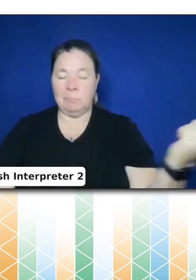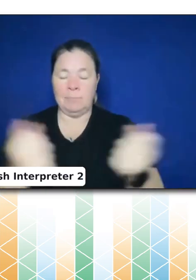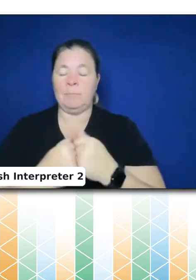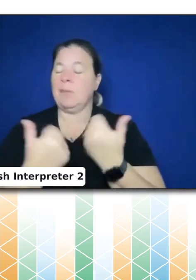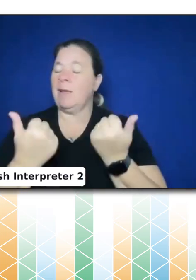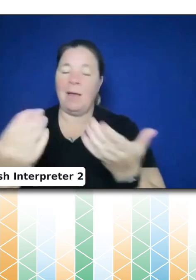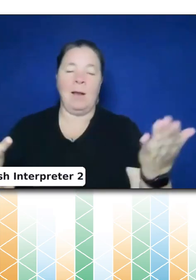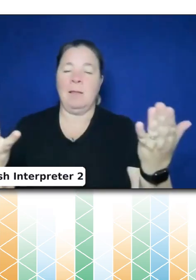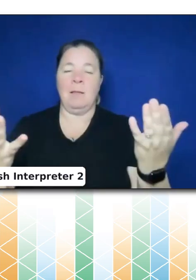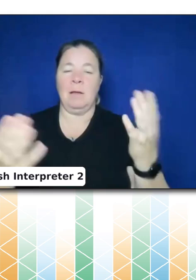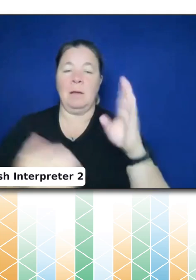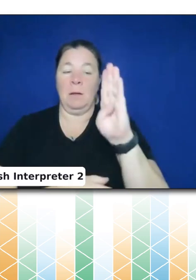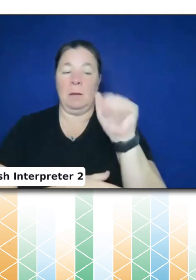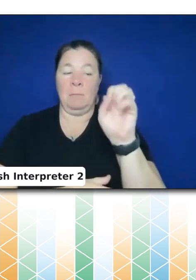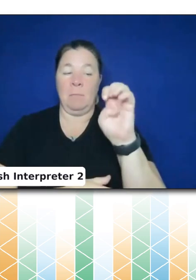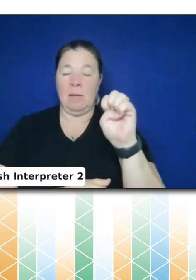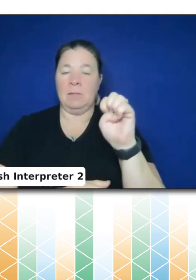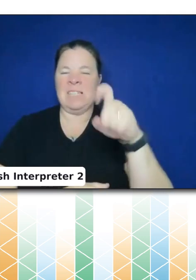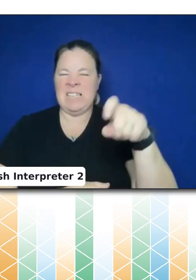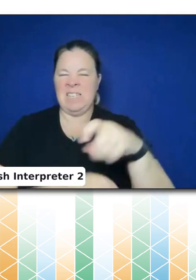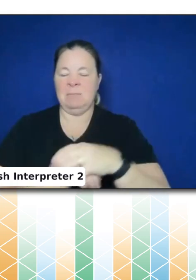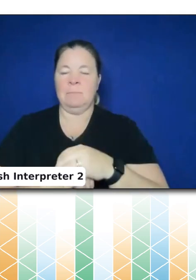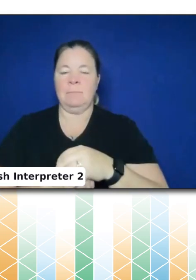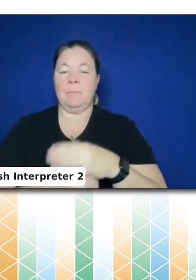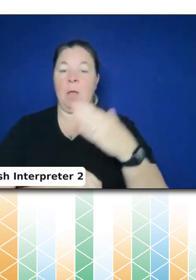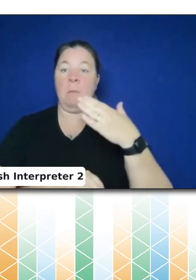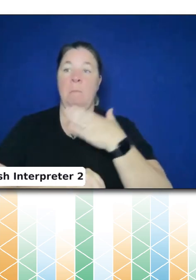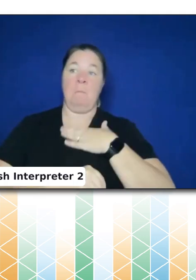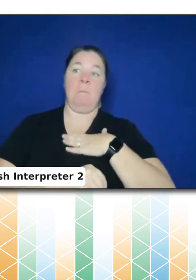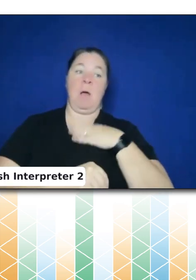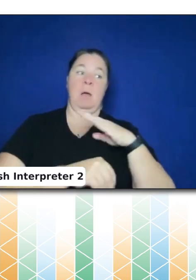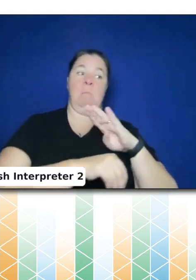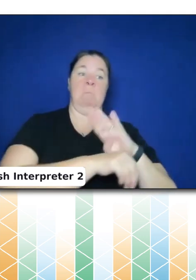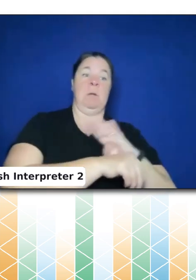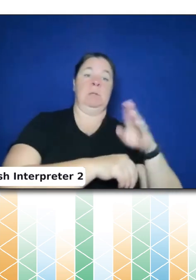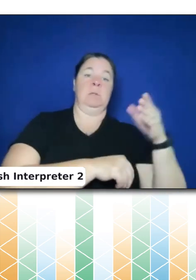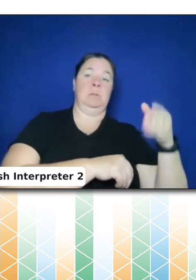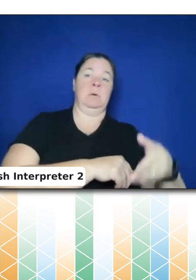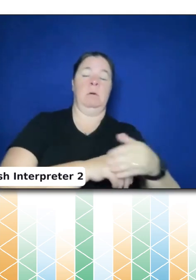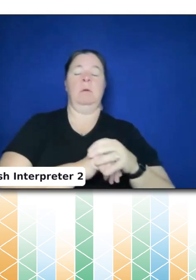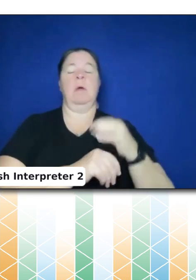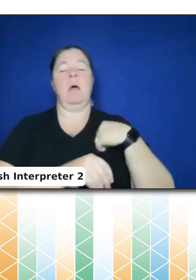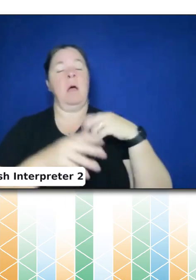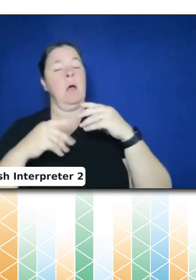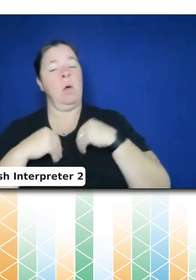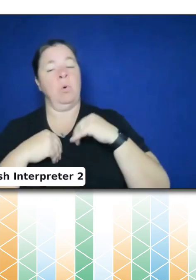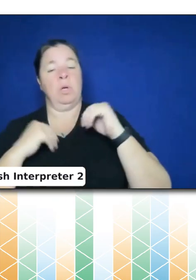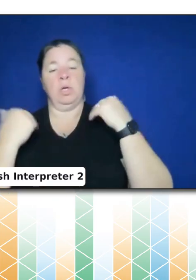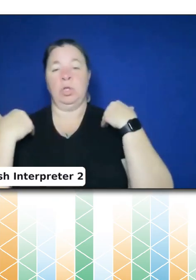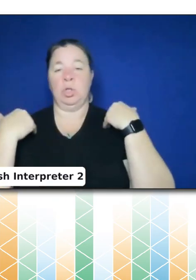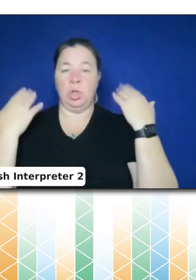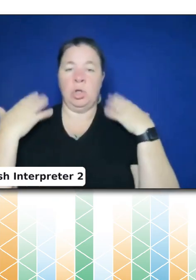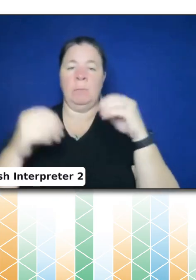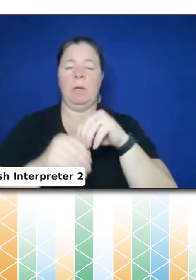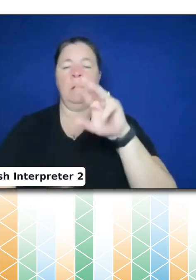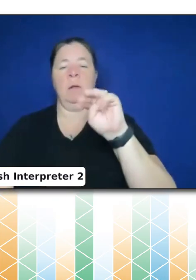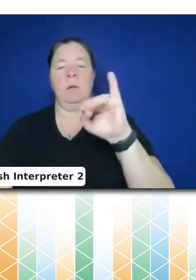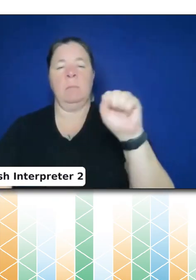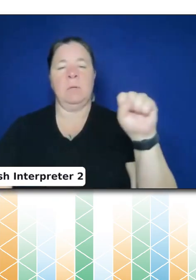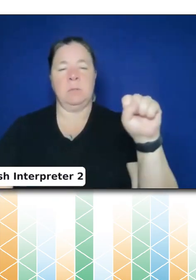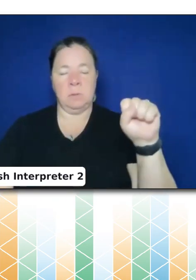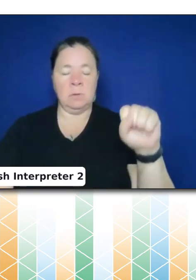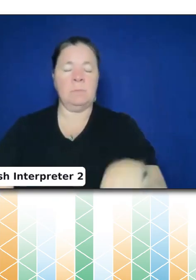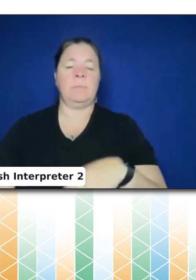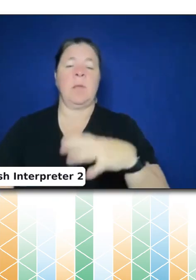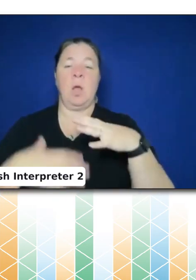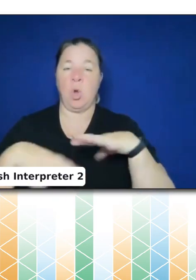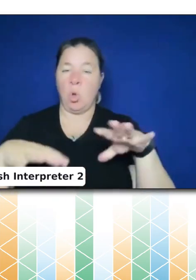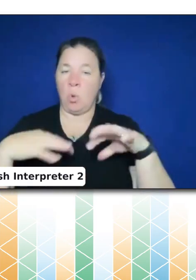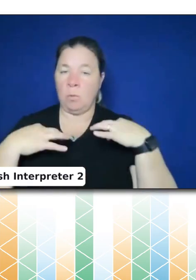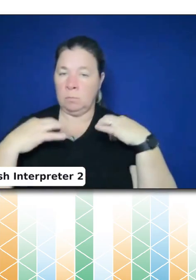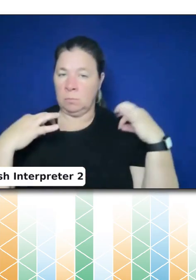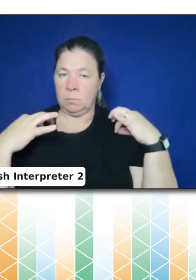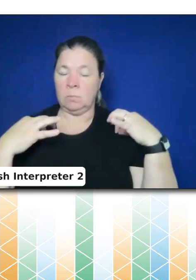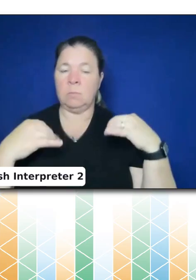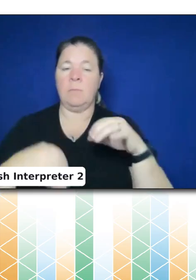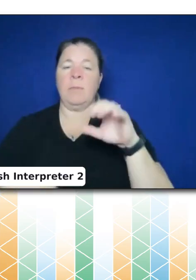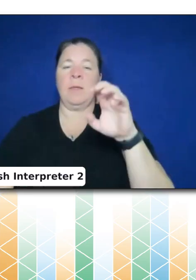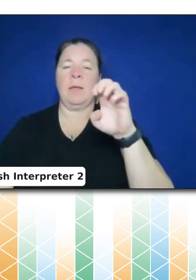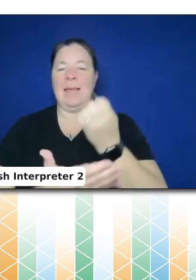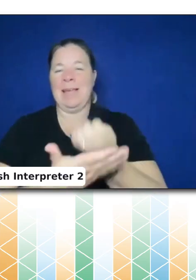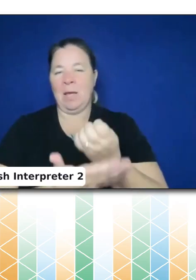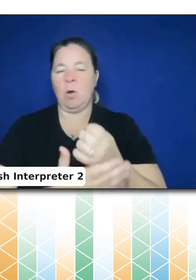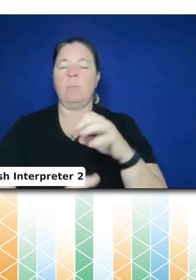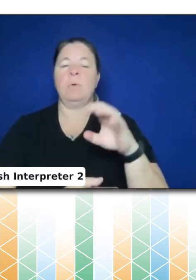Space needed. Uh, on my entrepreneurial side. I own a gym in Mississauga, and a clothing apparel line, or an e-commerce clothing website.